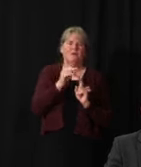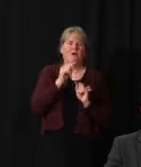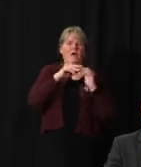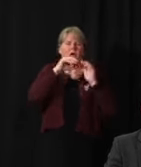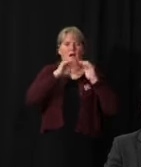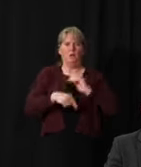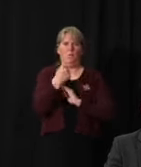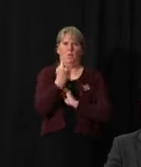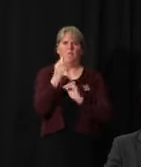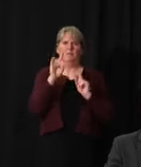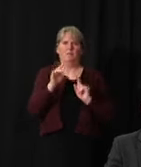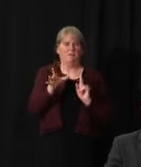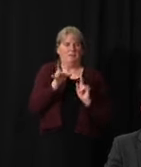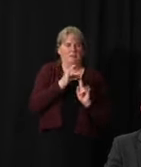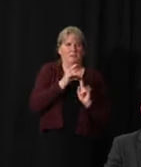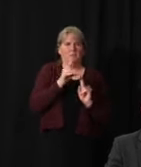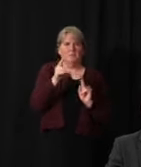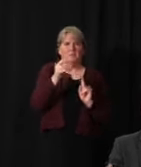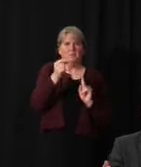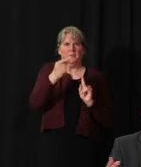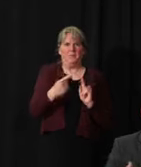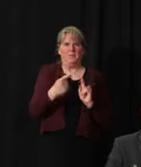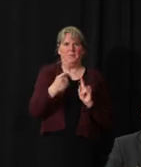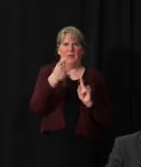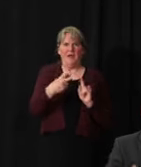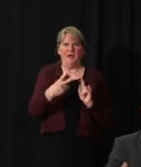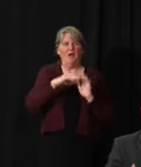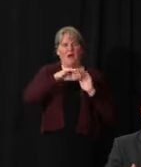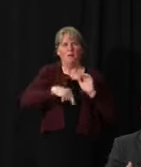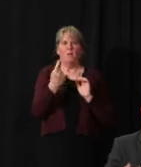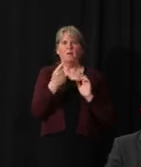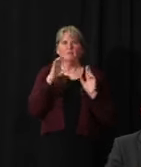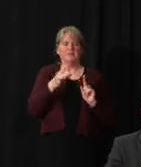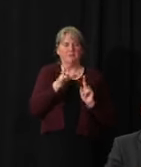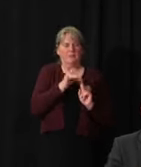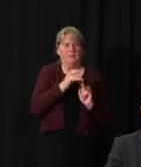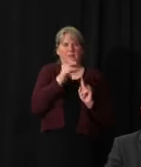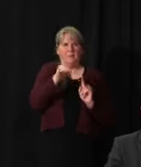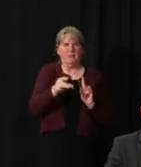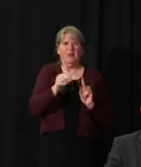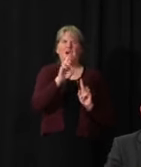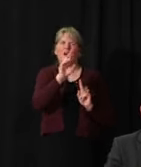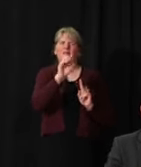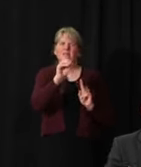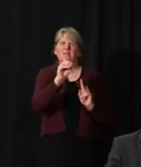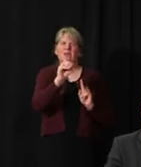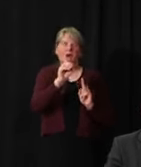another person. So already less than one person per person infected.